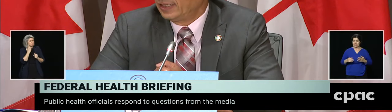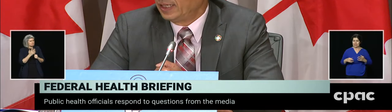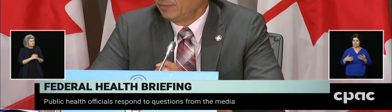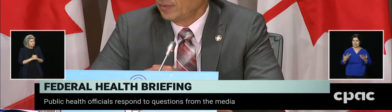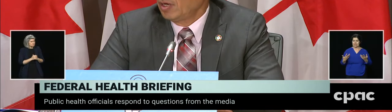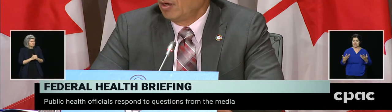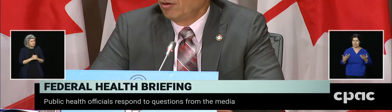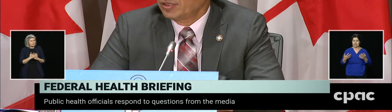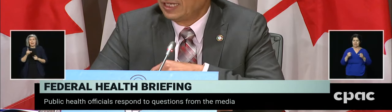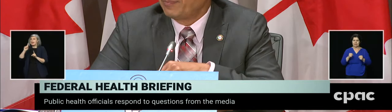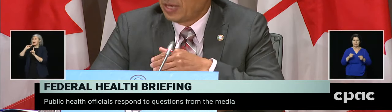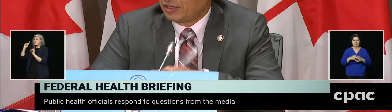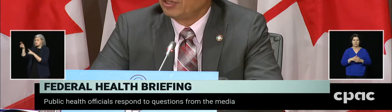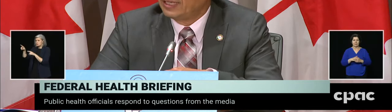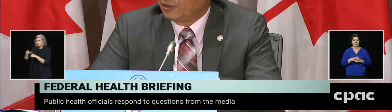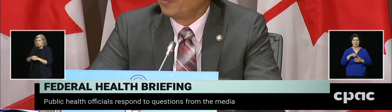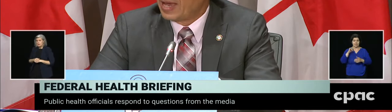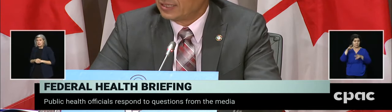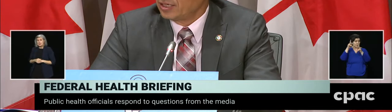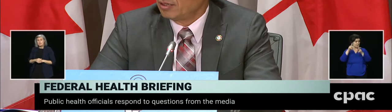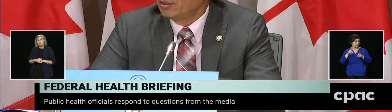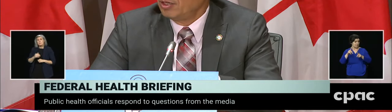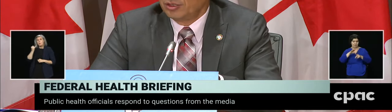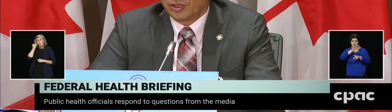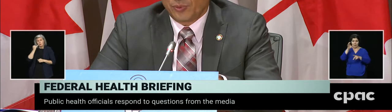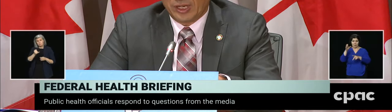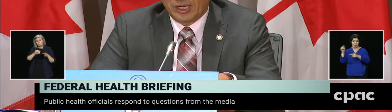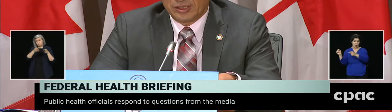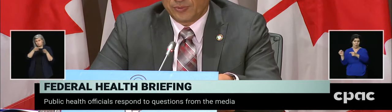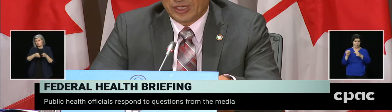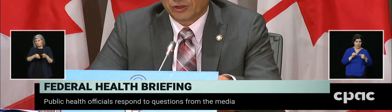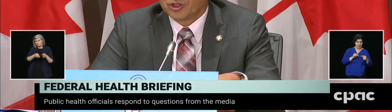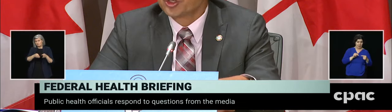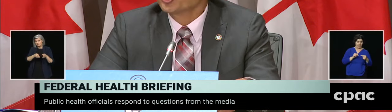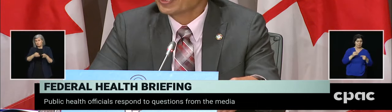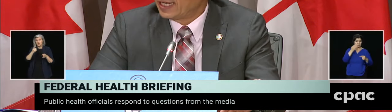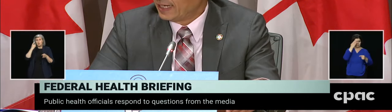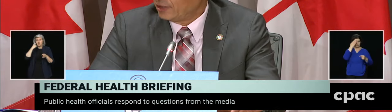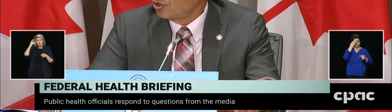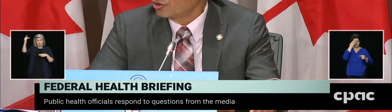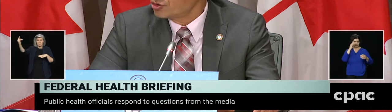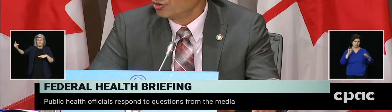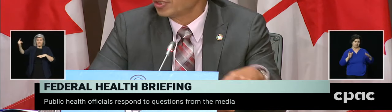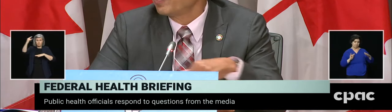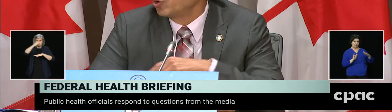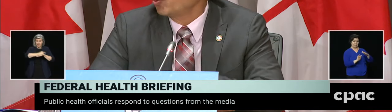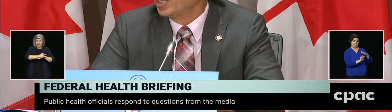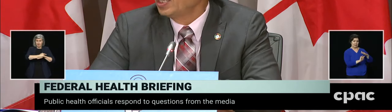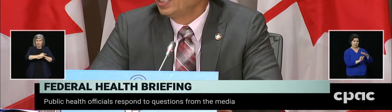THIS. IF WE'RE TALKING ABOUT AN